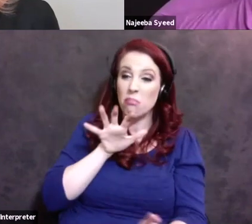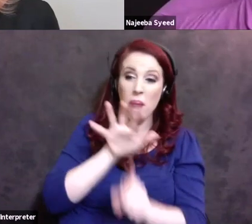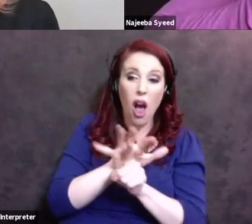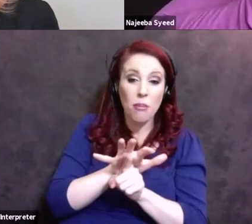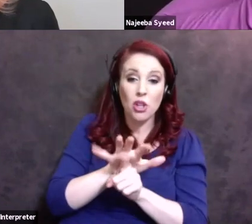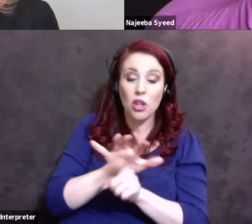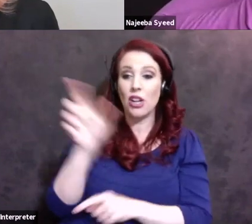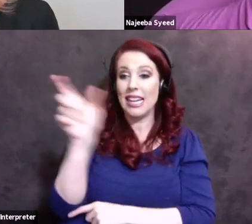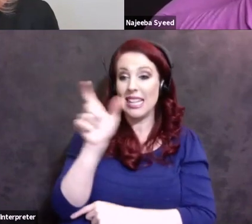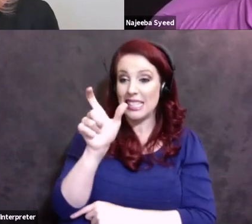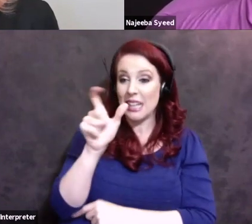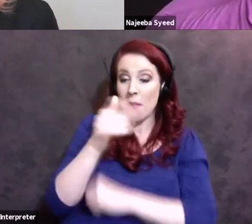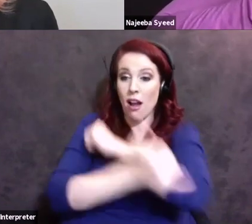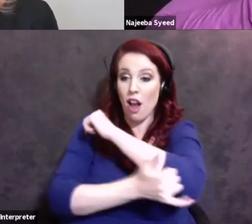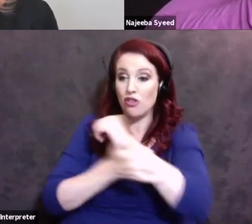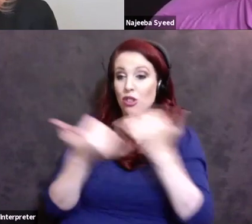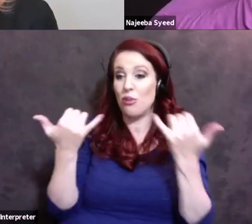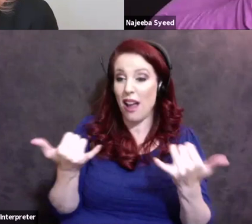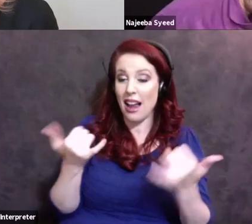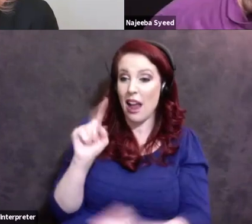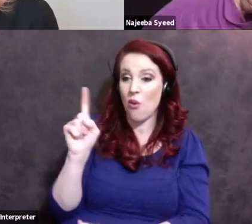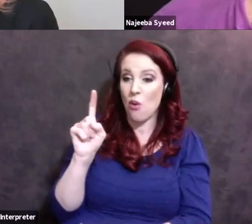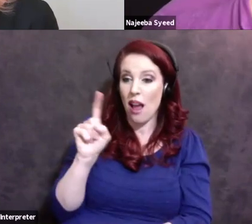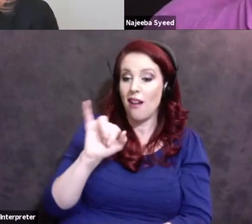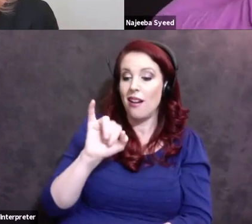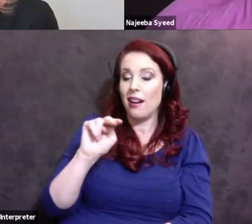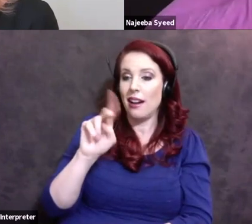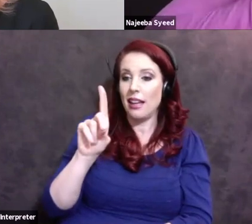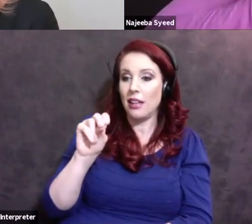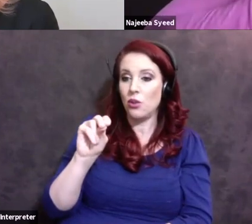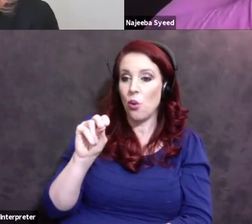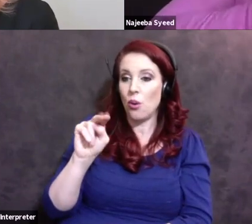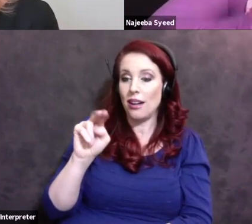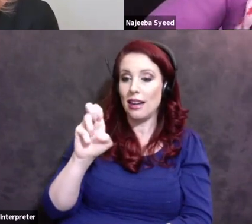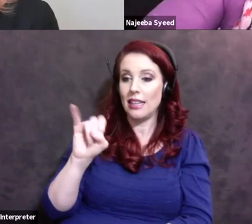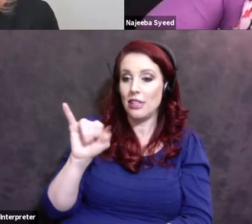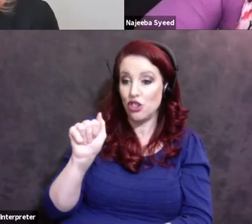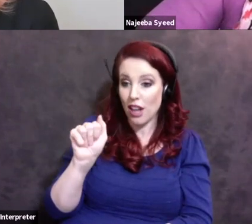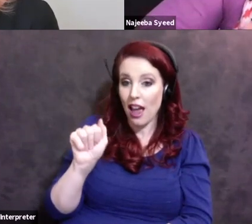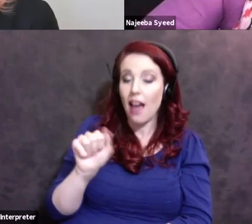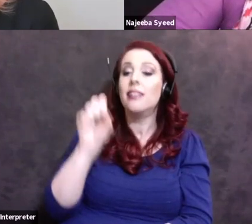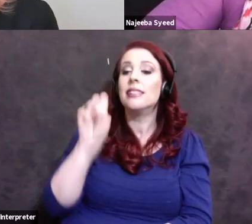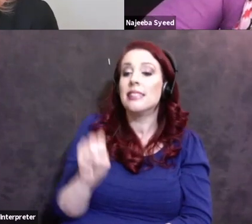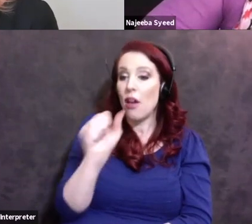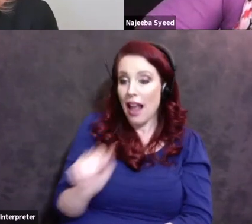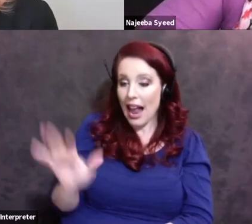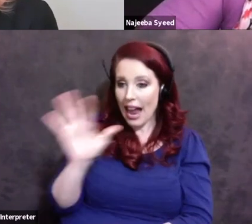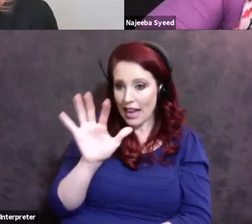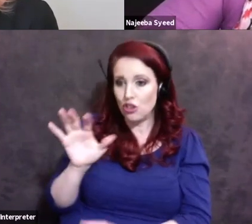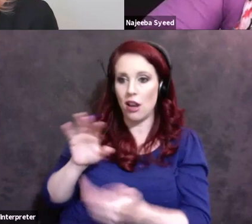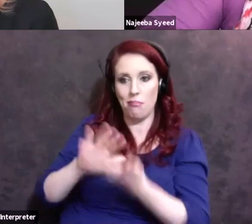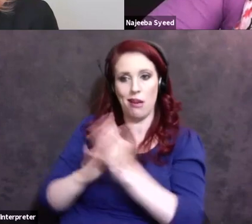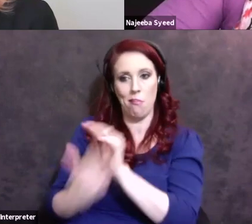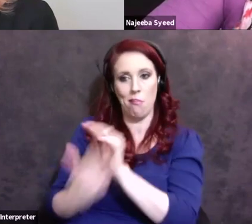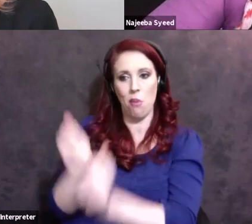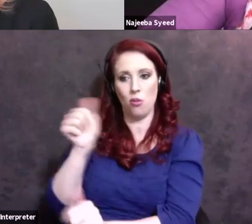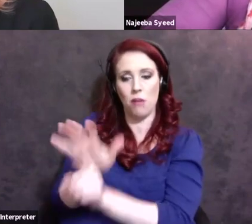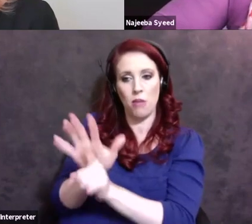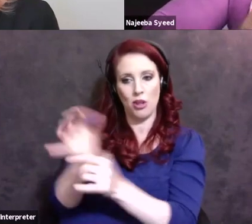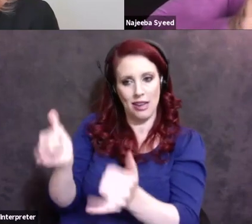is Indonesia. And then in fact India or south Asia is moving to be another most populous Muslim countries in the world